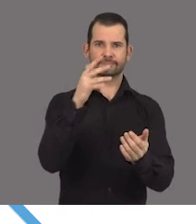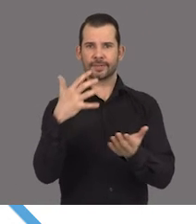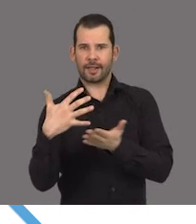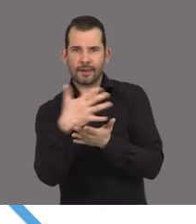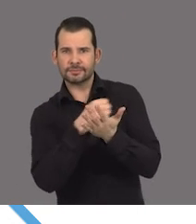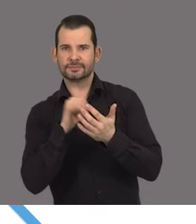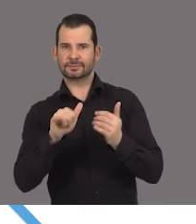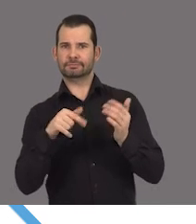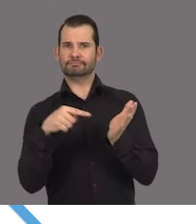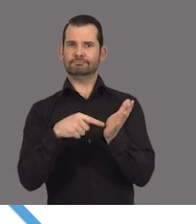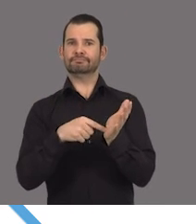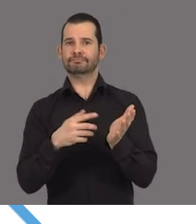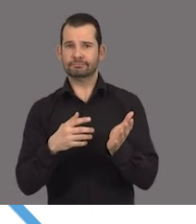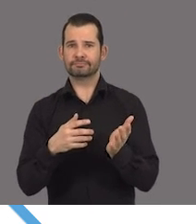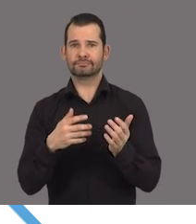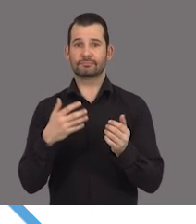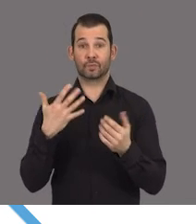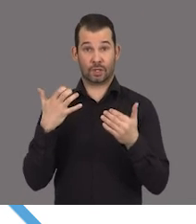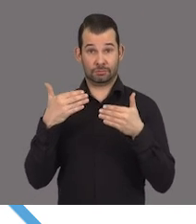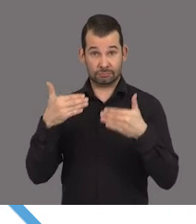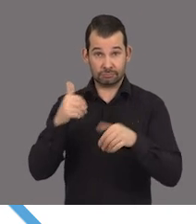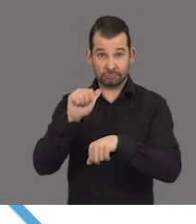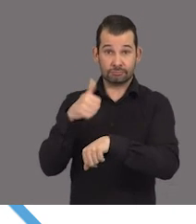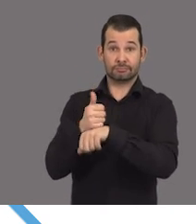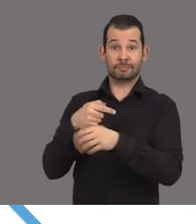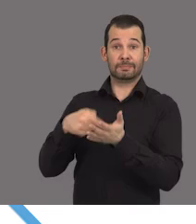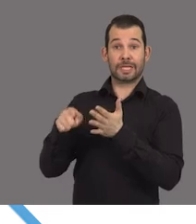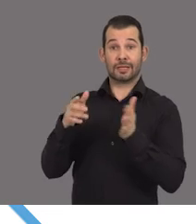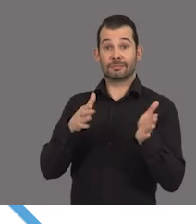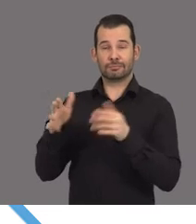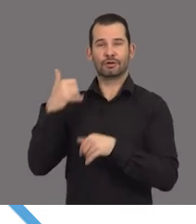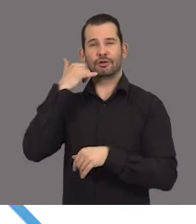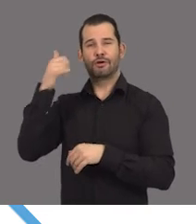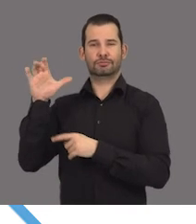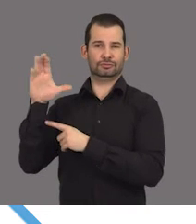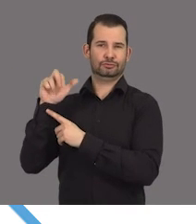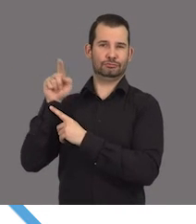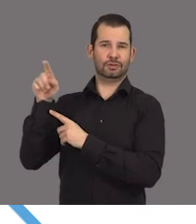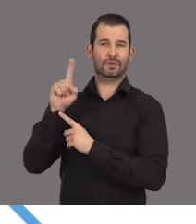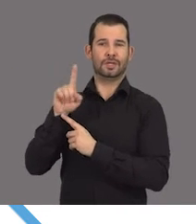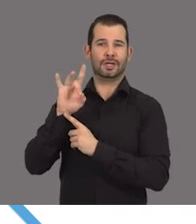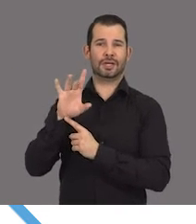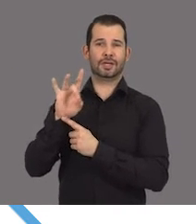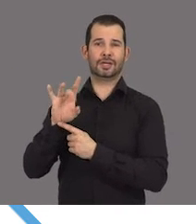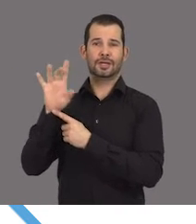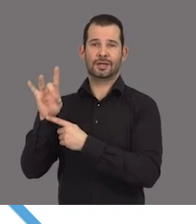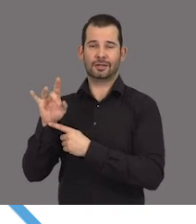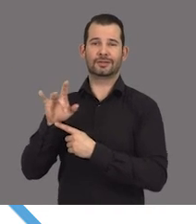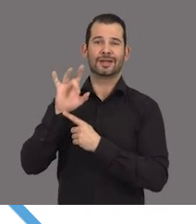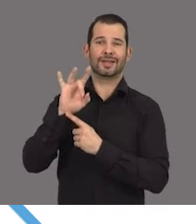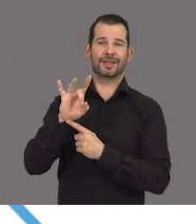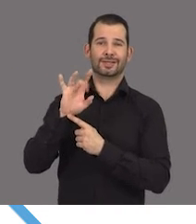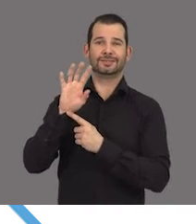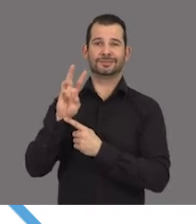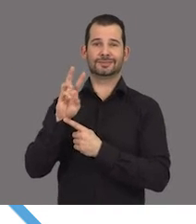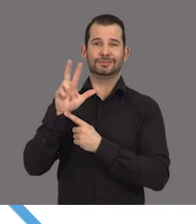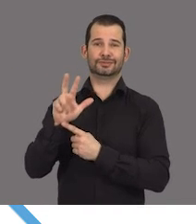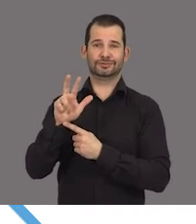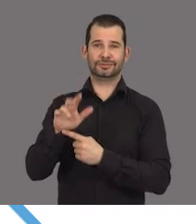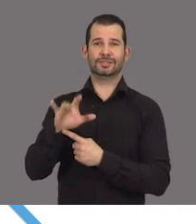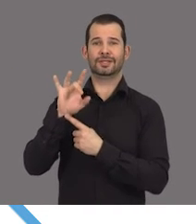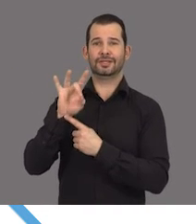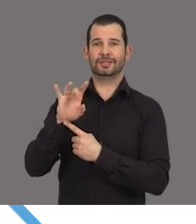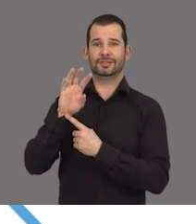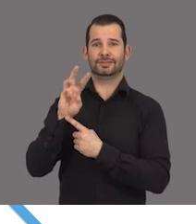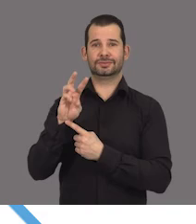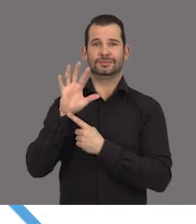To make a payment arrangement, call the CRA at 1-888-863-8657.